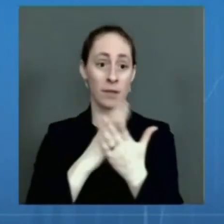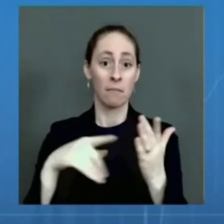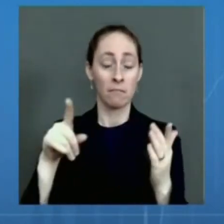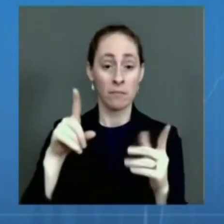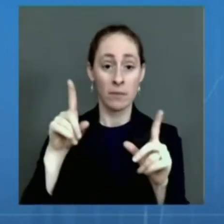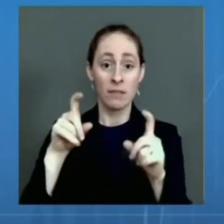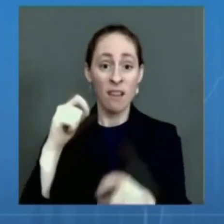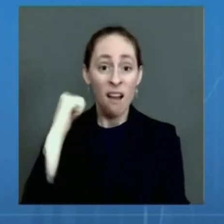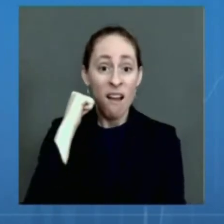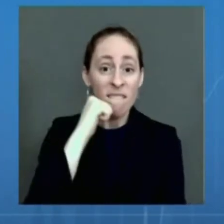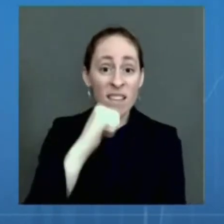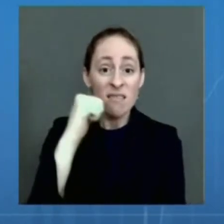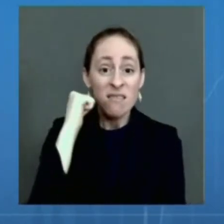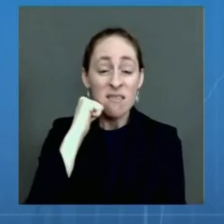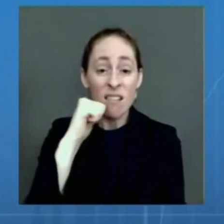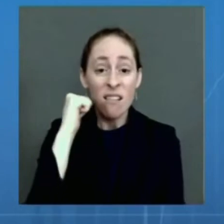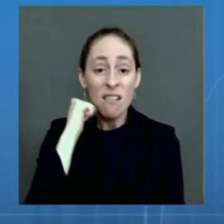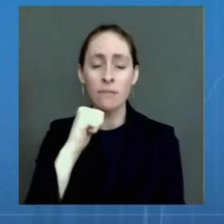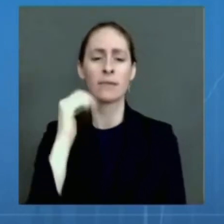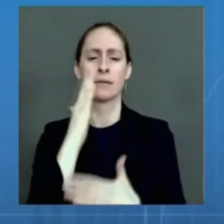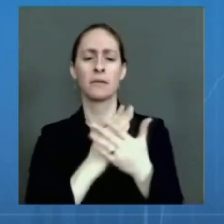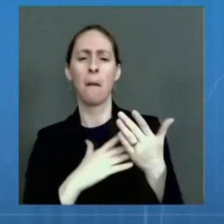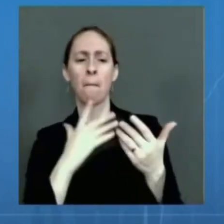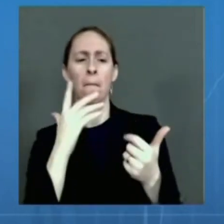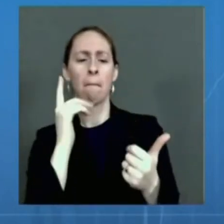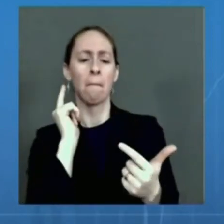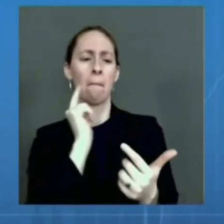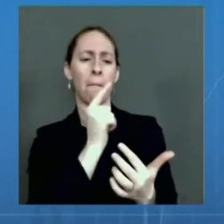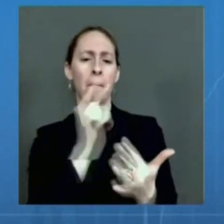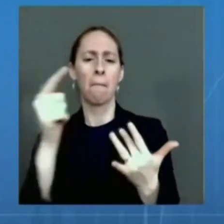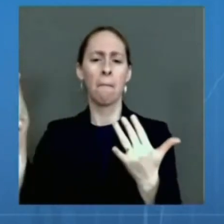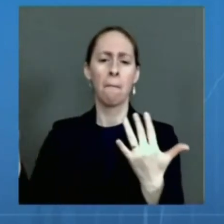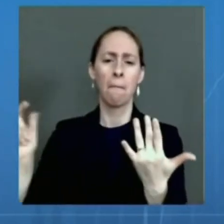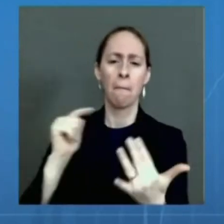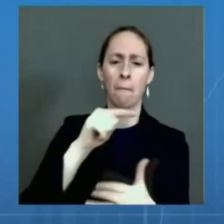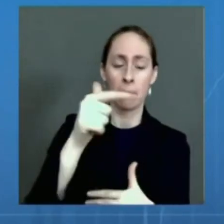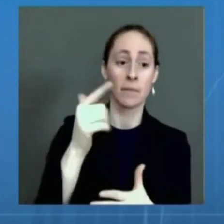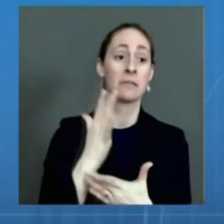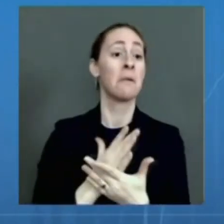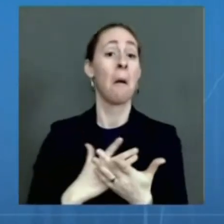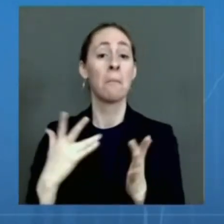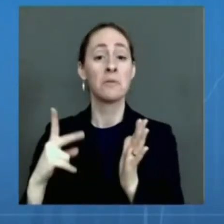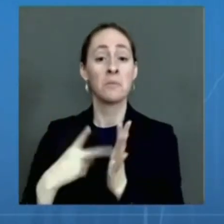SOME OF THEM EVERY OTHER DAY AND SOME OF THEM TWICE A WEEK